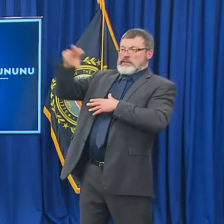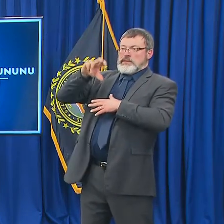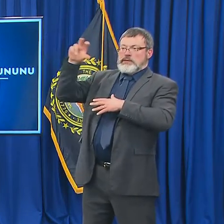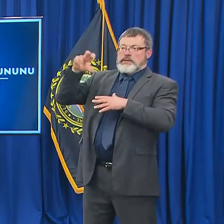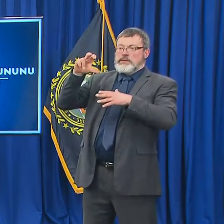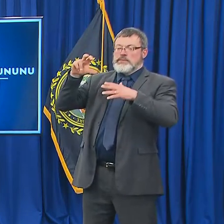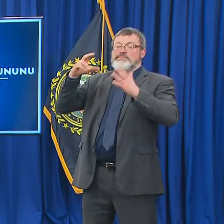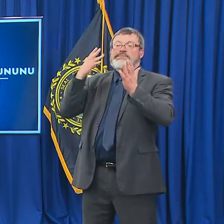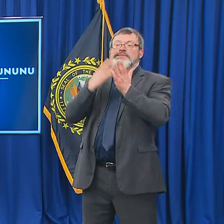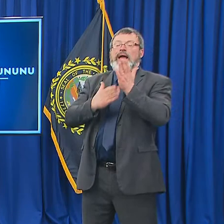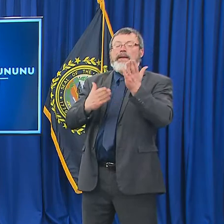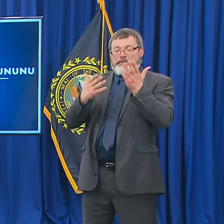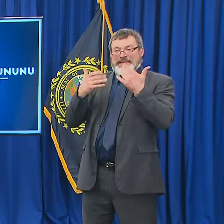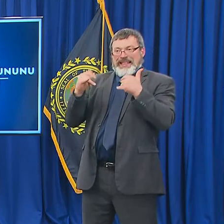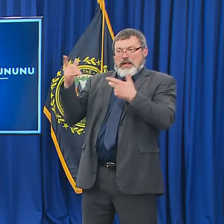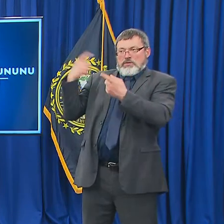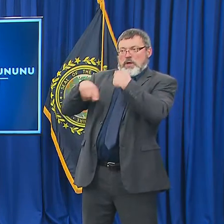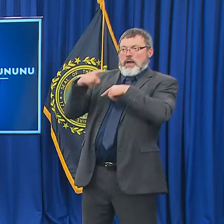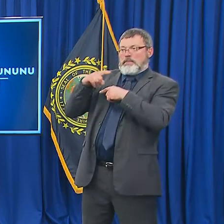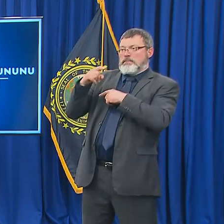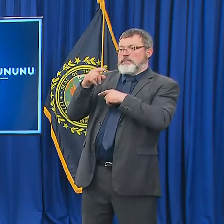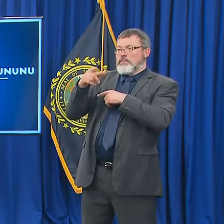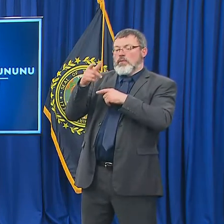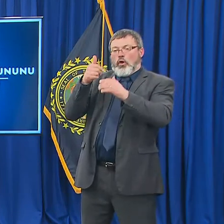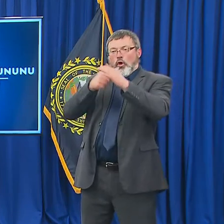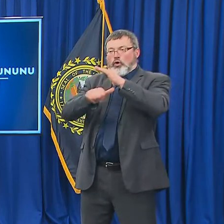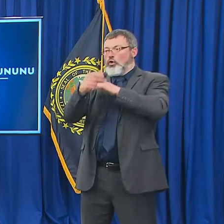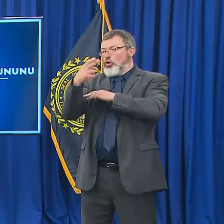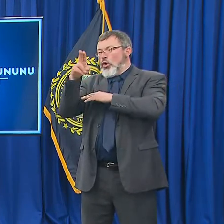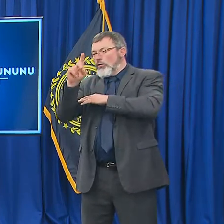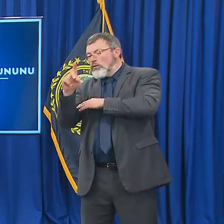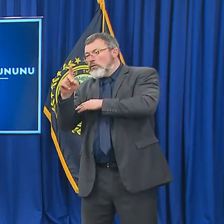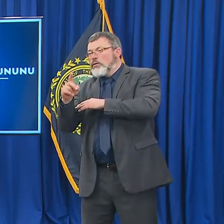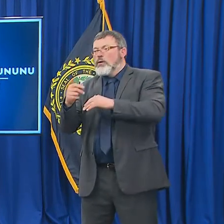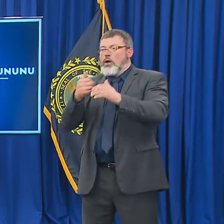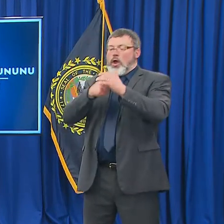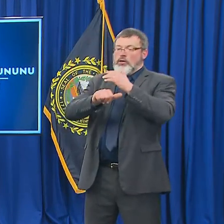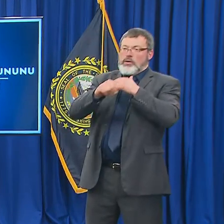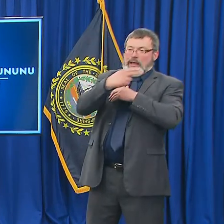where we can either backfill some of the funds we've spent but the good news is this our economy is